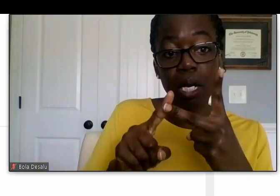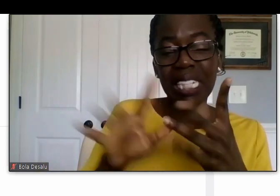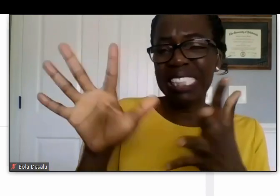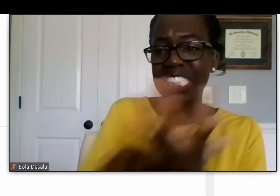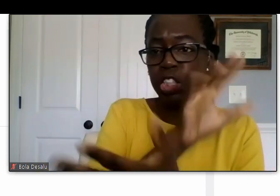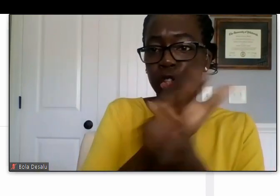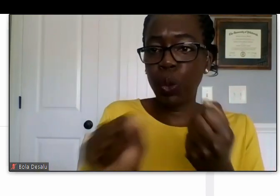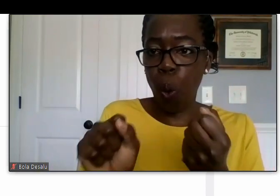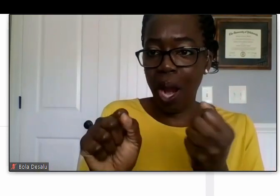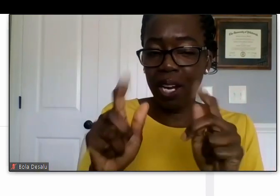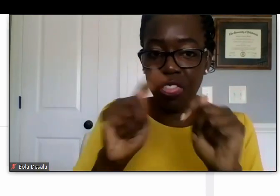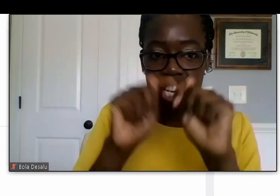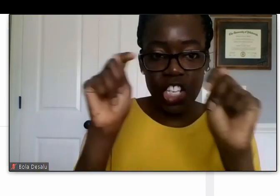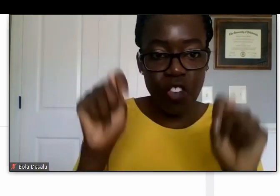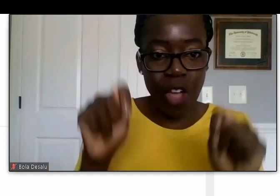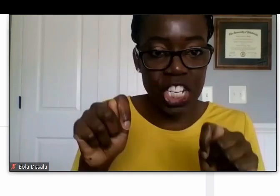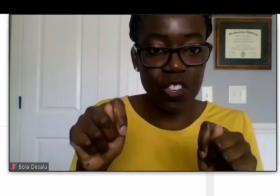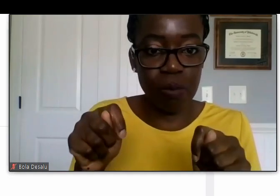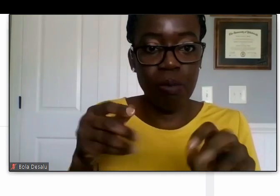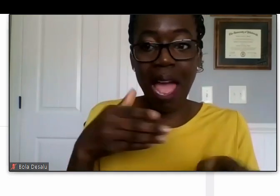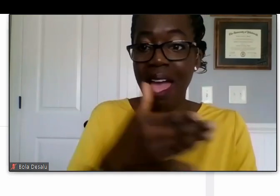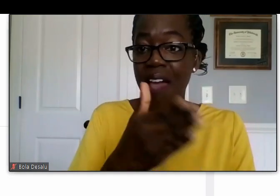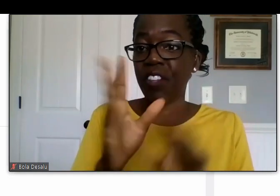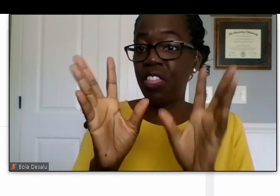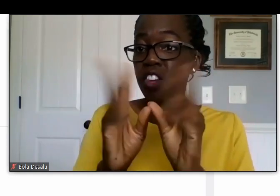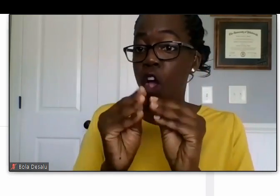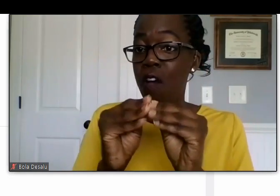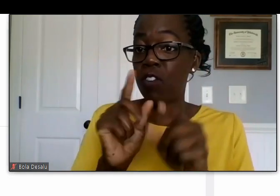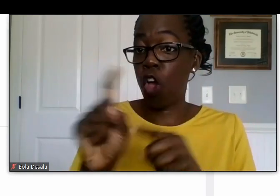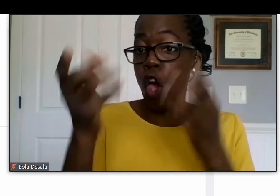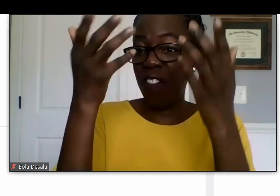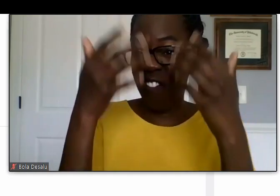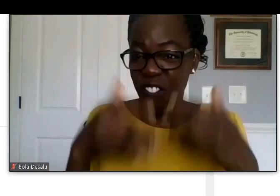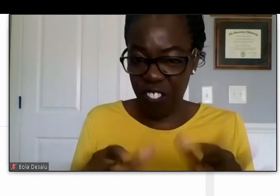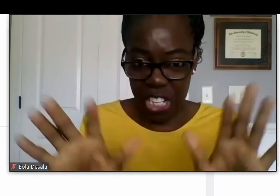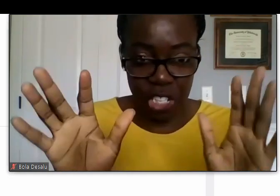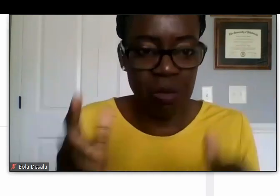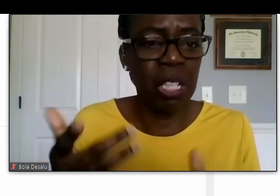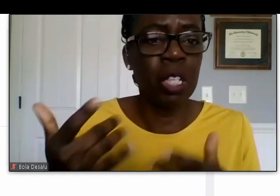or you can have the transcript destroyed